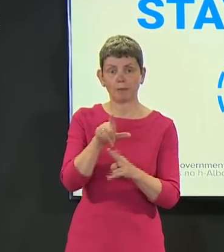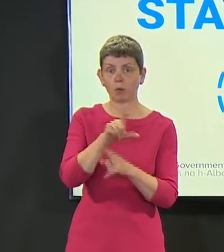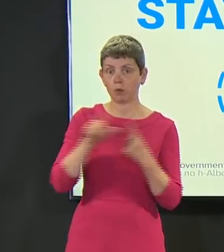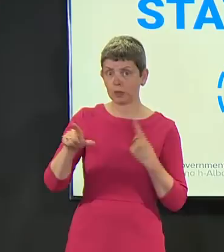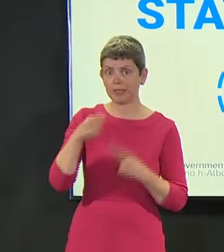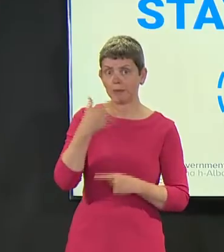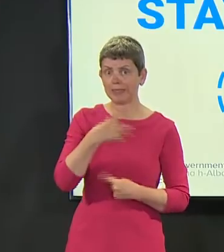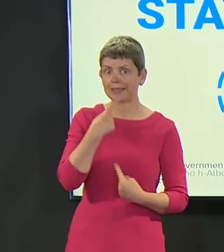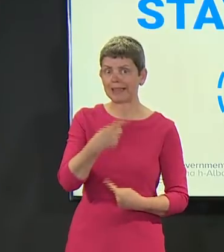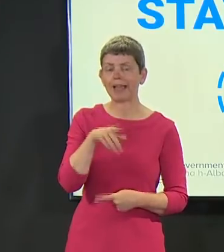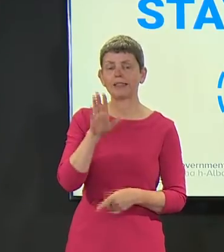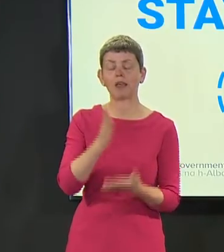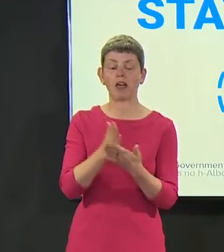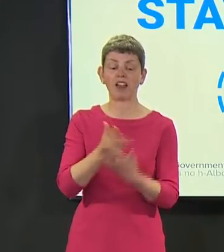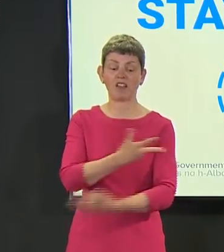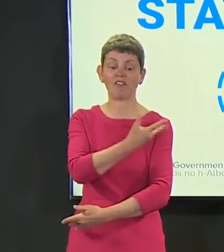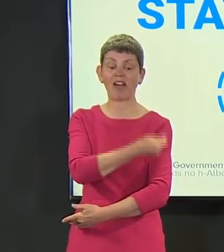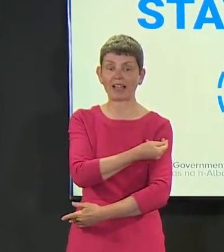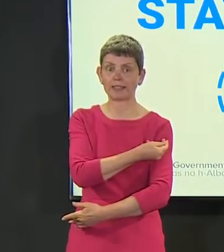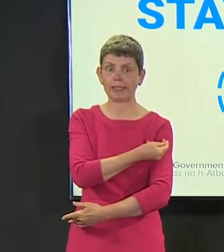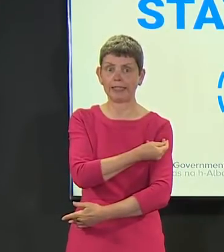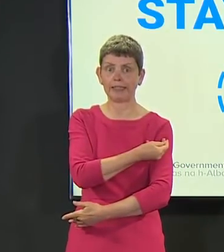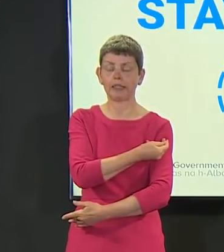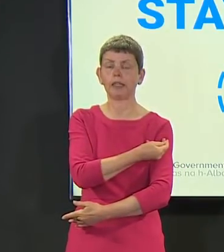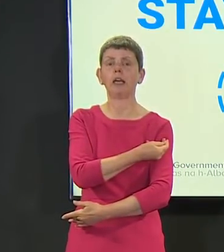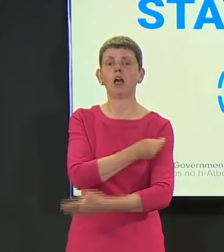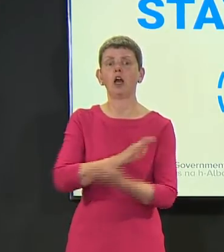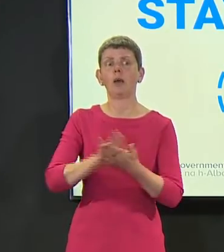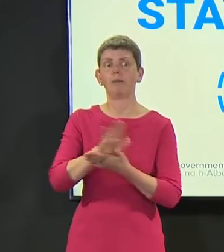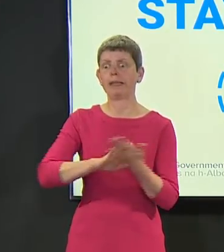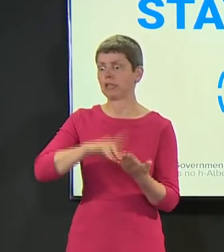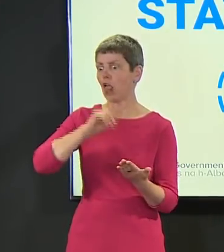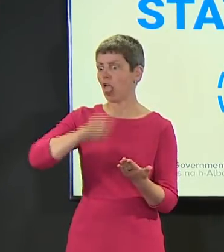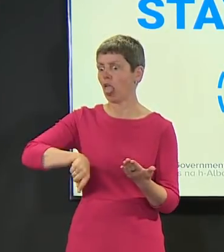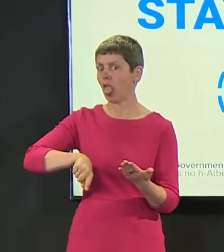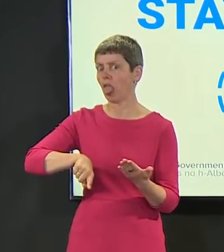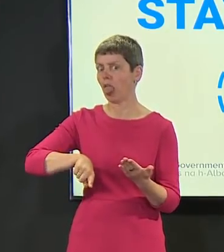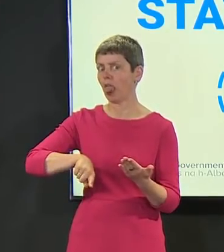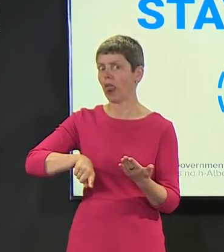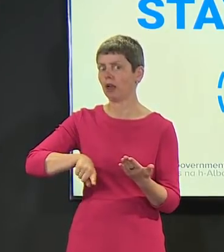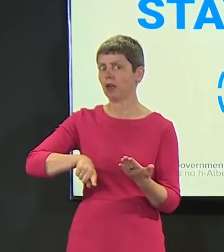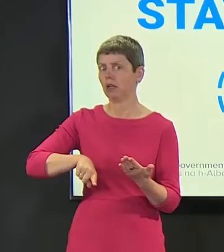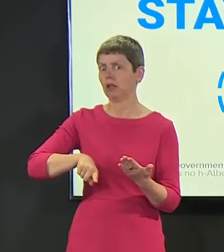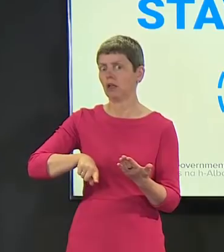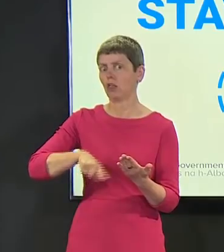getting the vaccine is not breaking your fast during Ramadan so you should still come forward